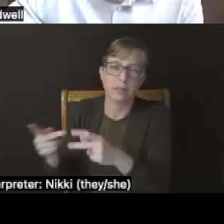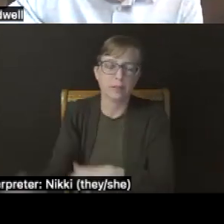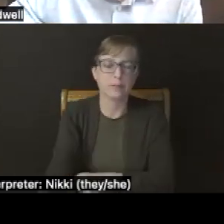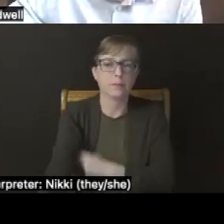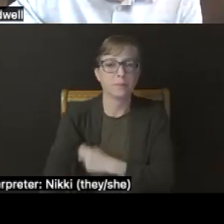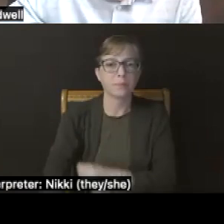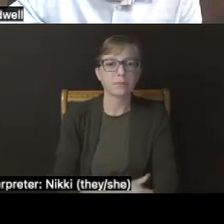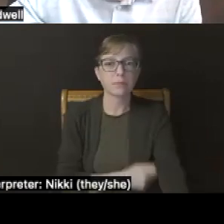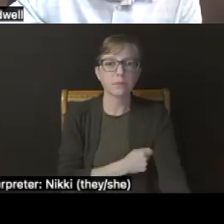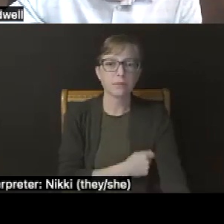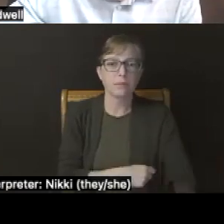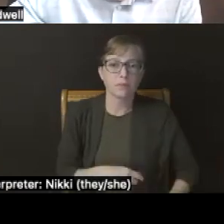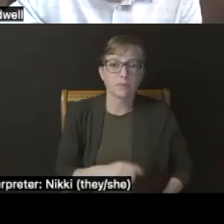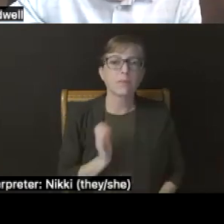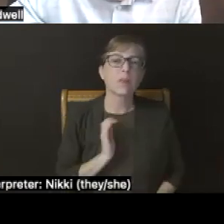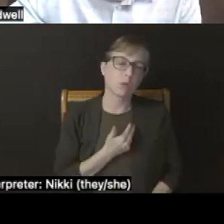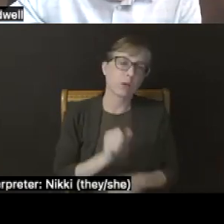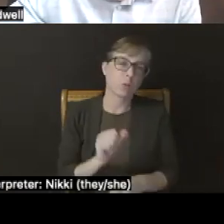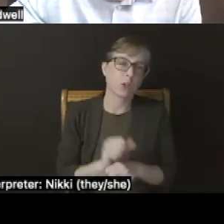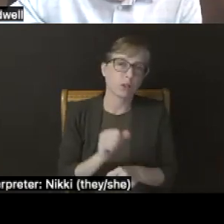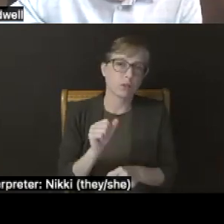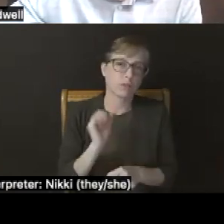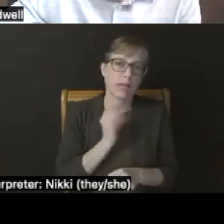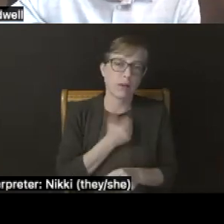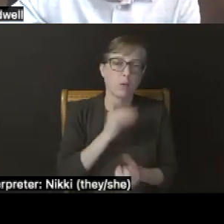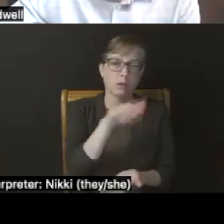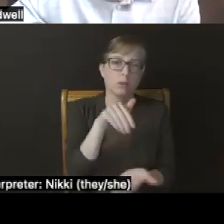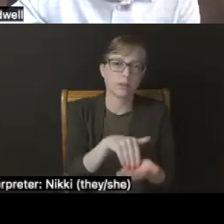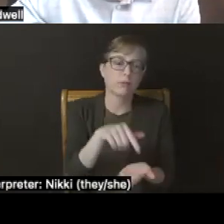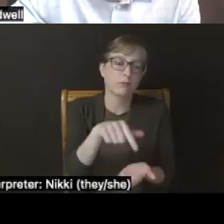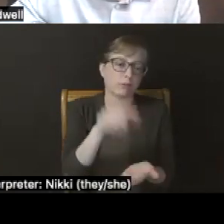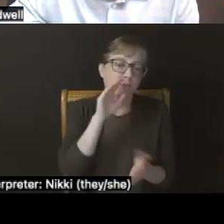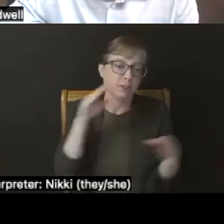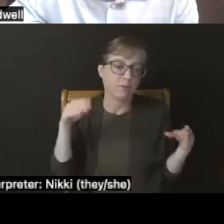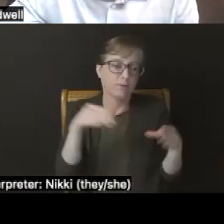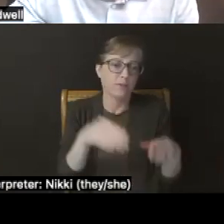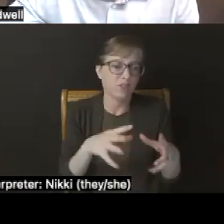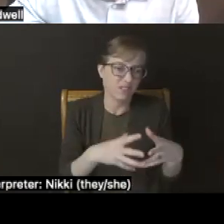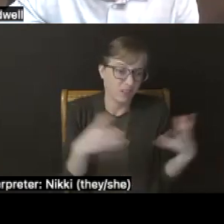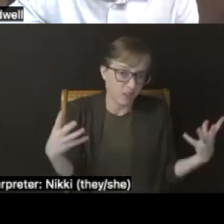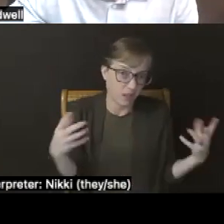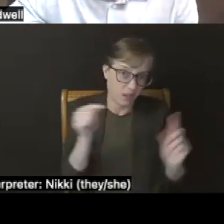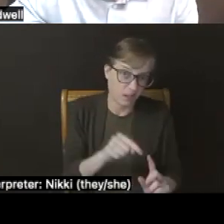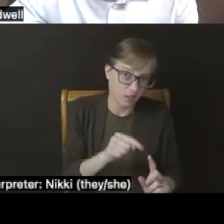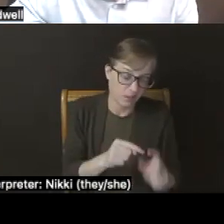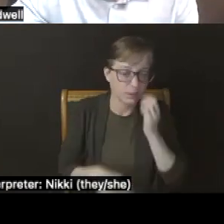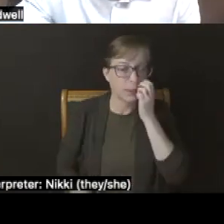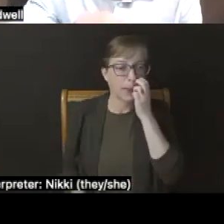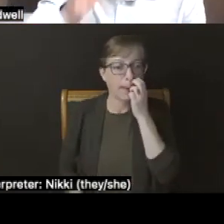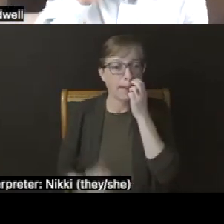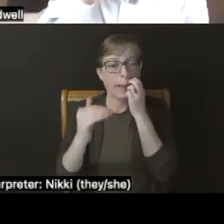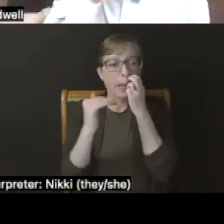of our center and all the research we do. If you go to the next slide,